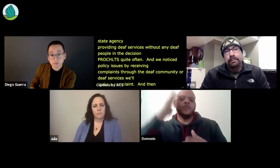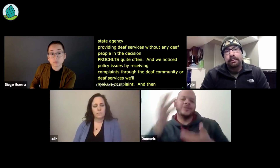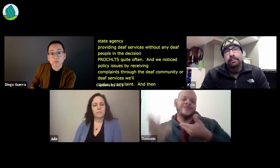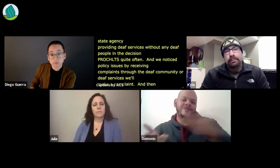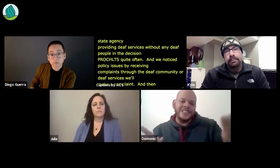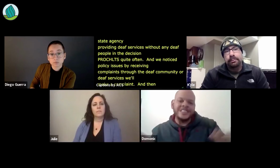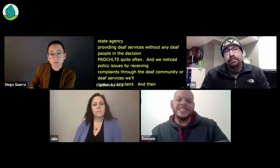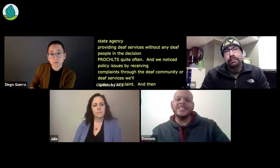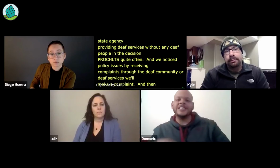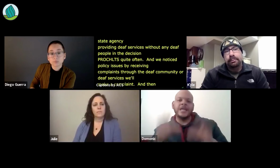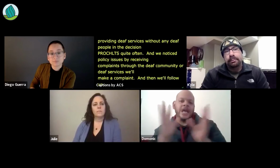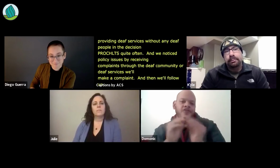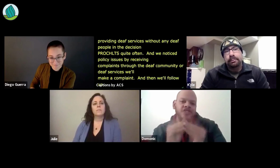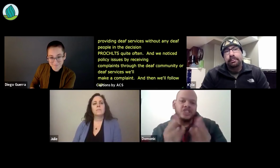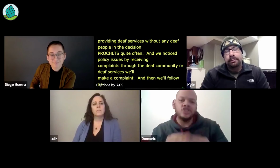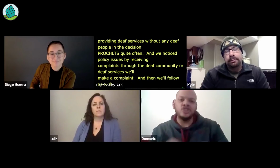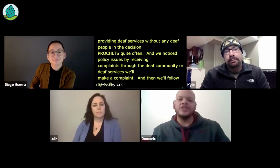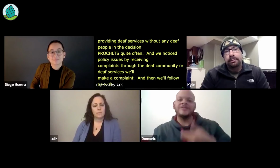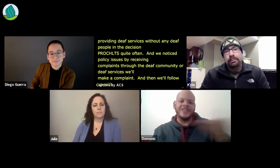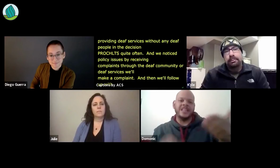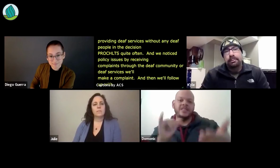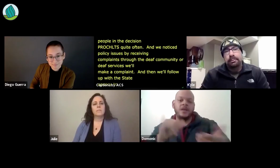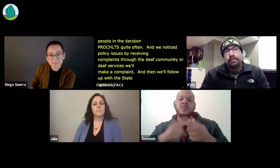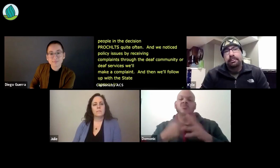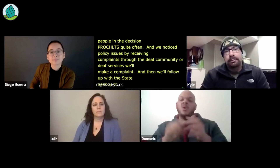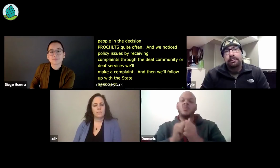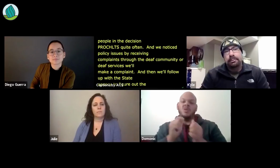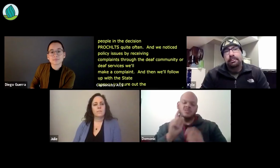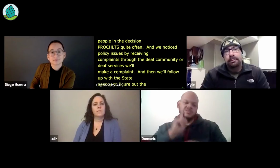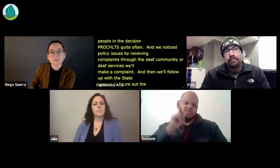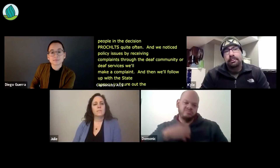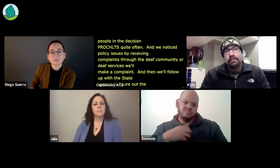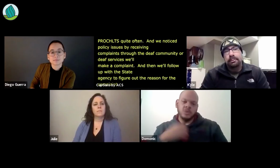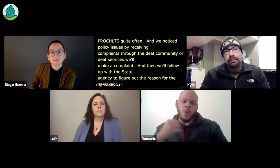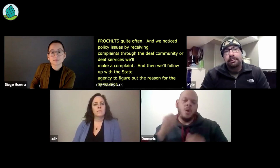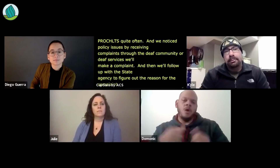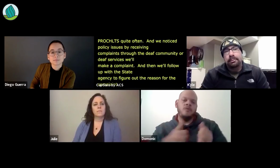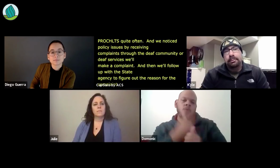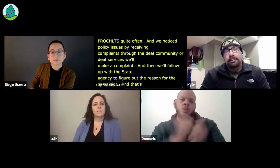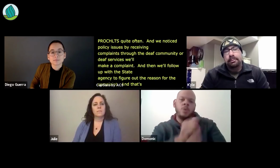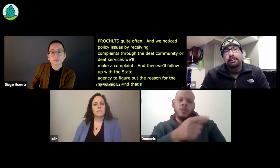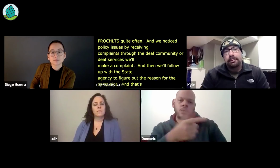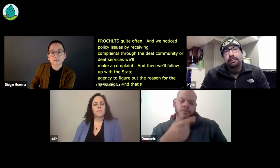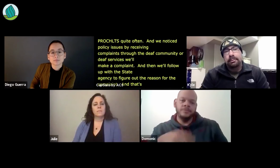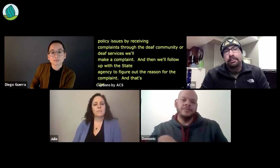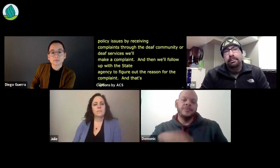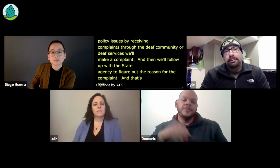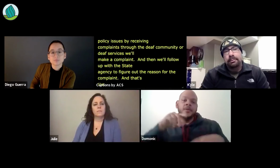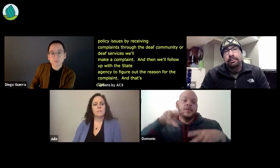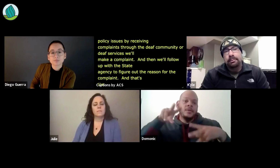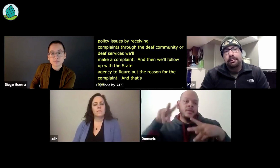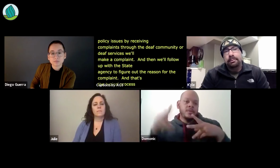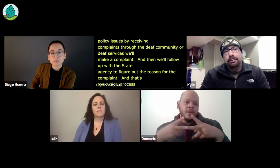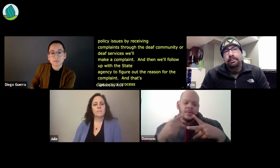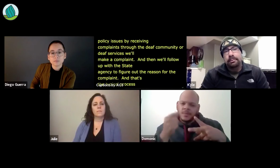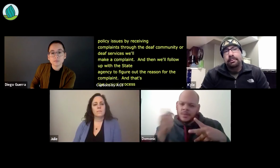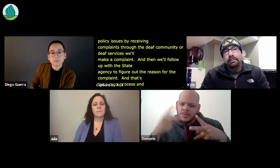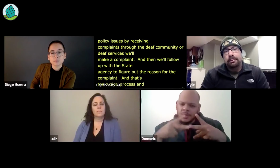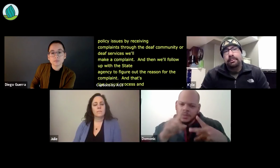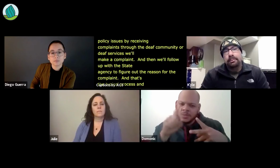And then once that has happened, it opens up doors for us where we are invited. So it's key for deaf individuals to make those complaints,